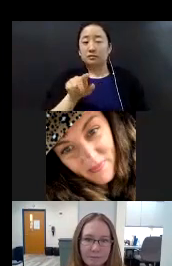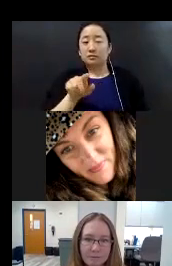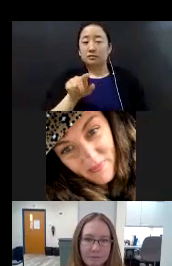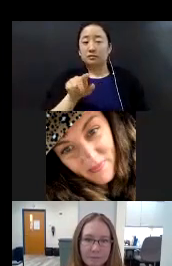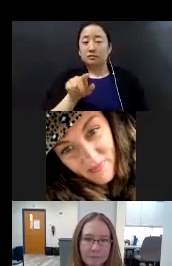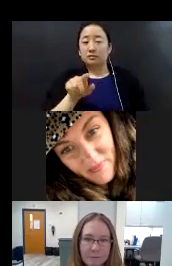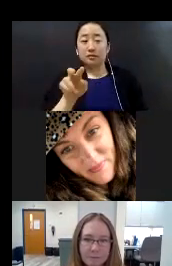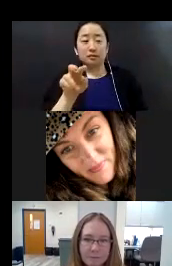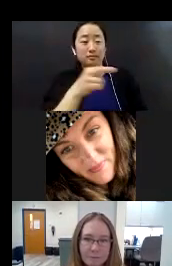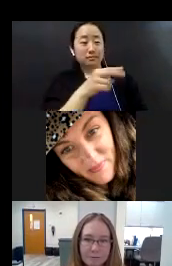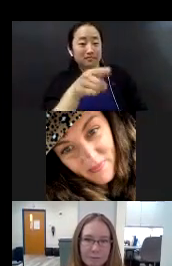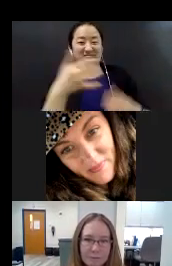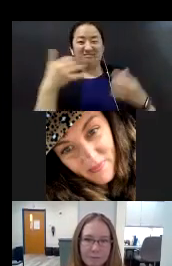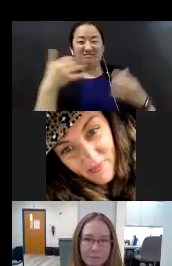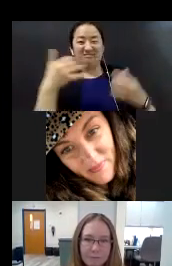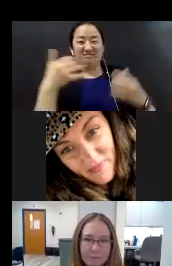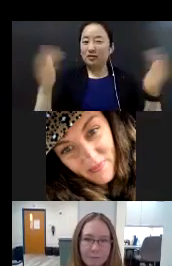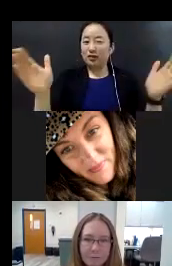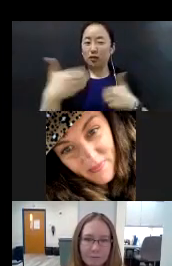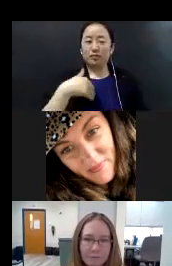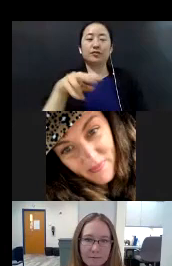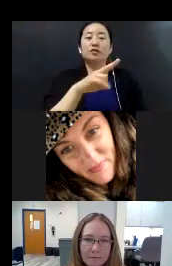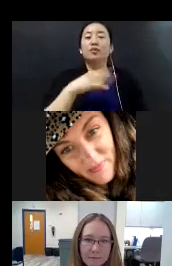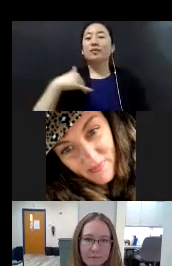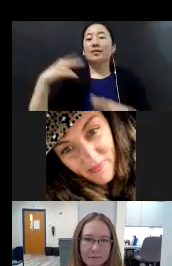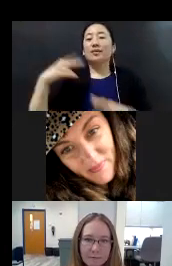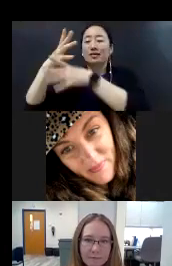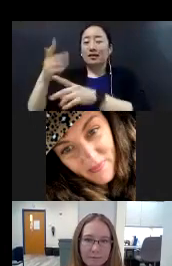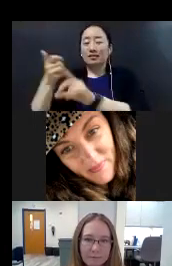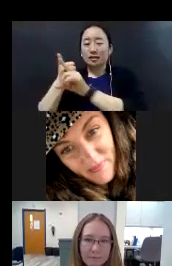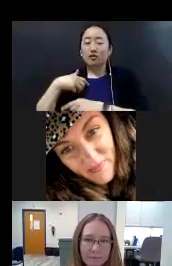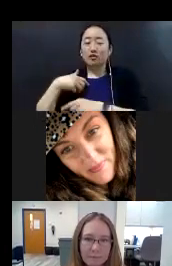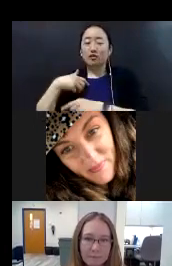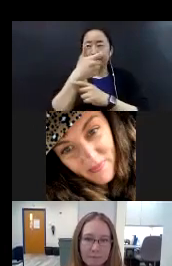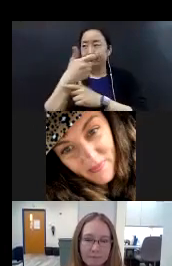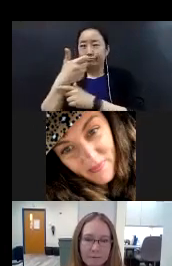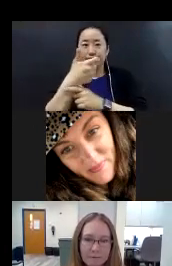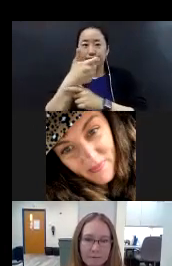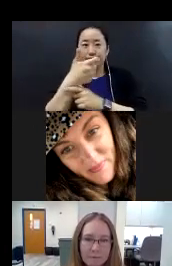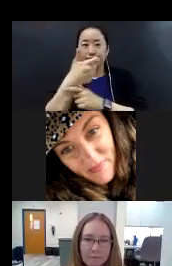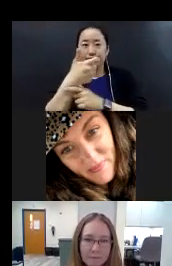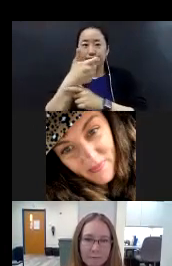ROOM AREA. SO, THE CAREGIVER IS GOING TO WALK AROUND AND SHOW US THE FRONT DOOR HERE.